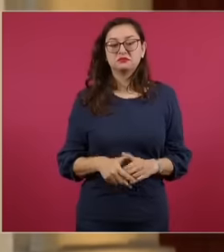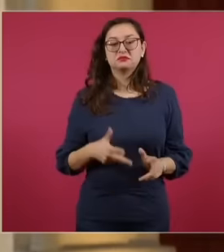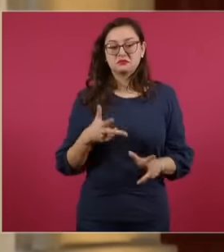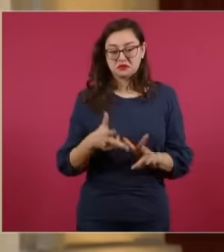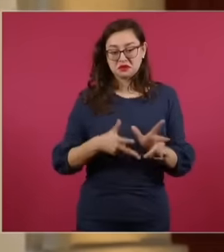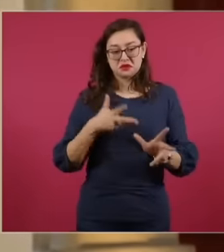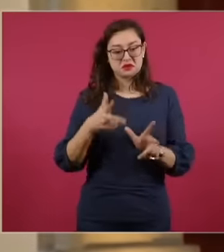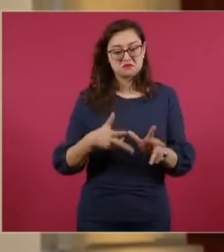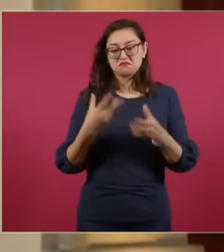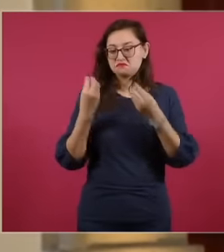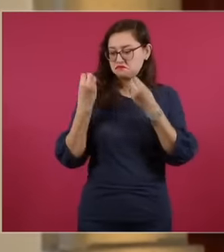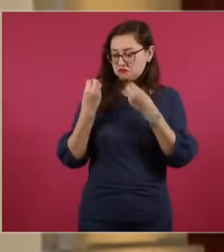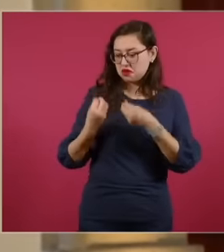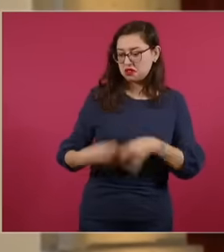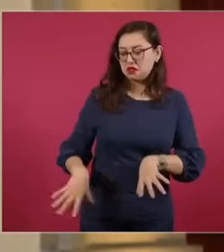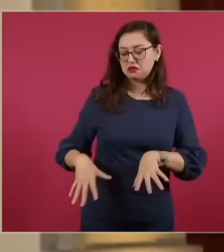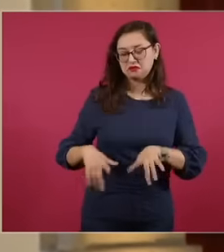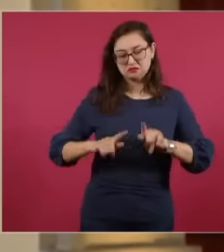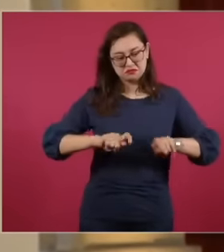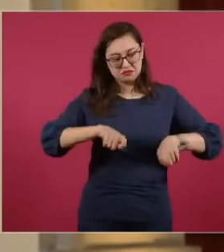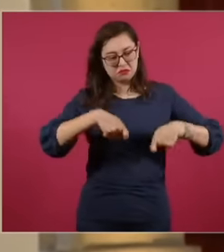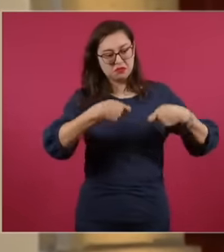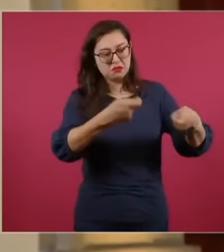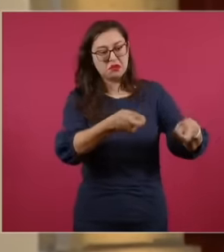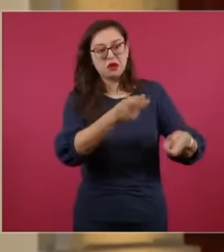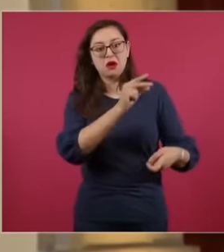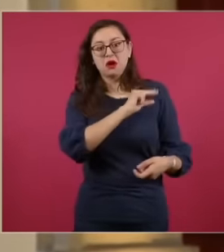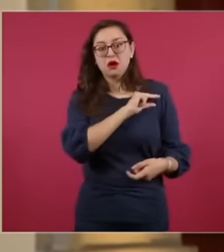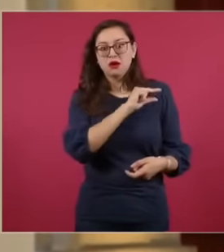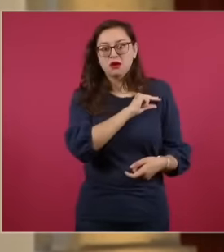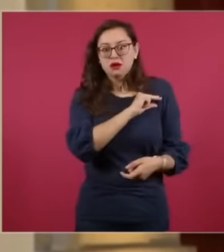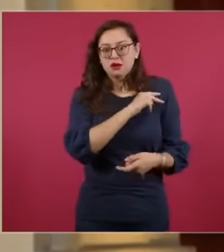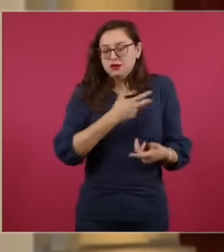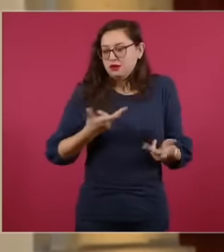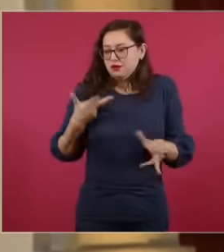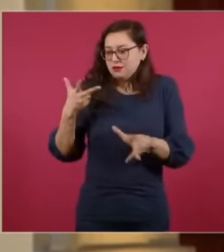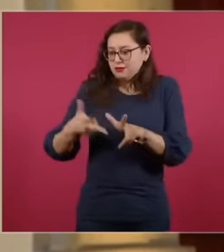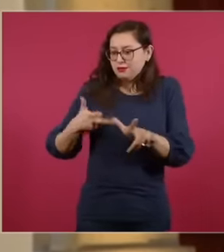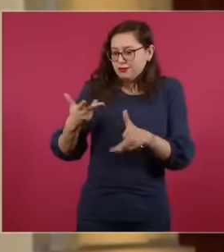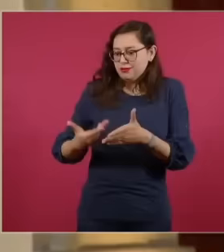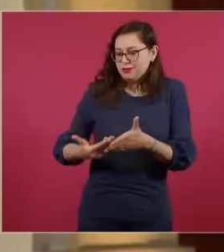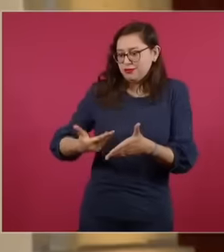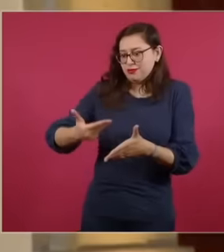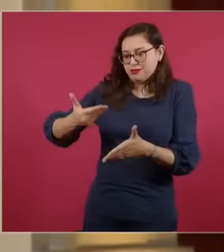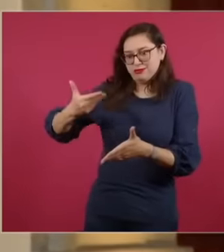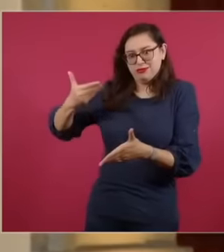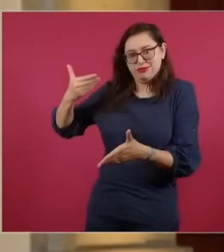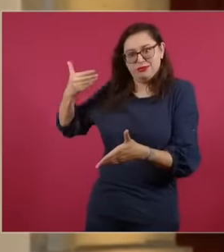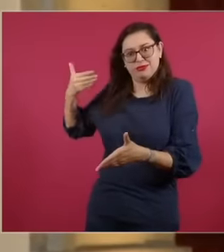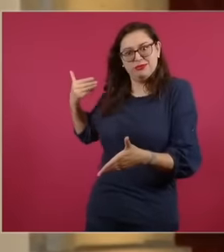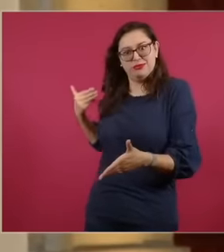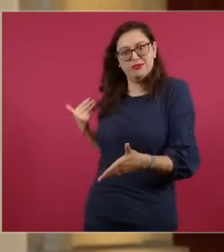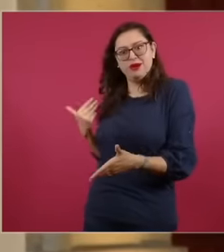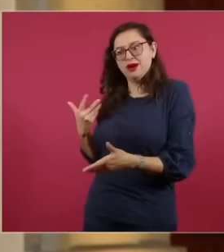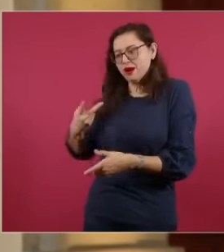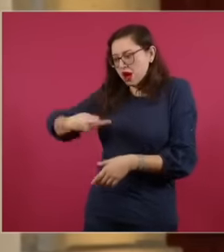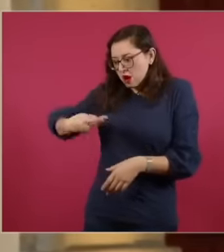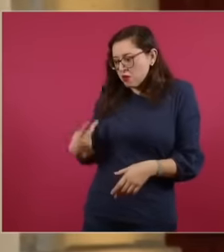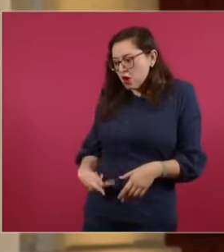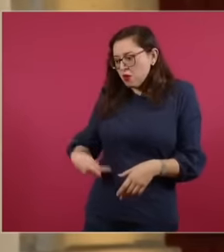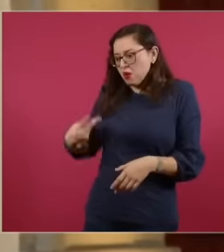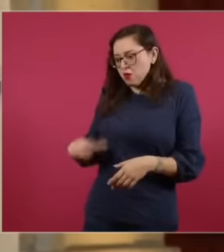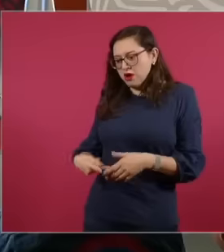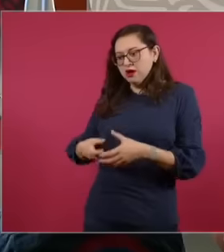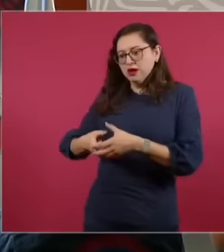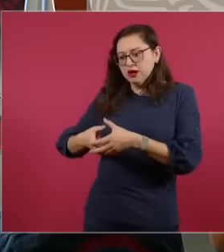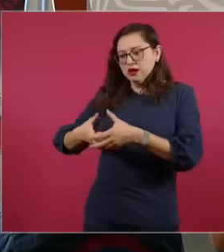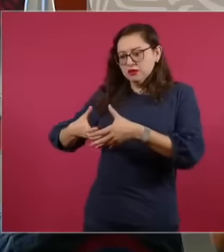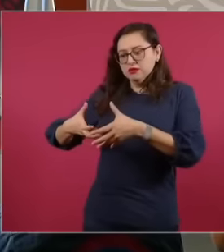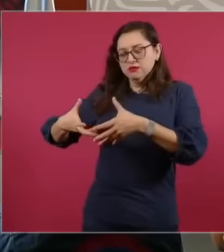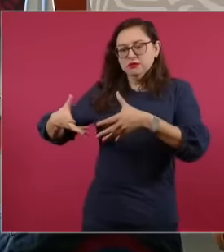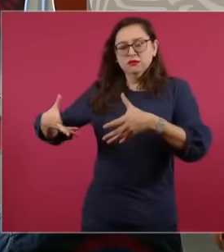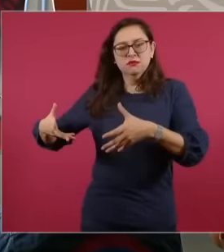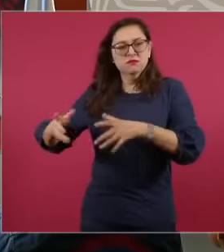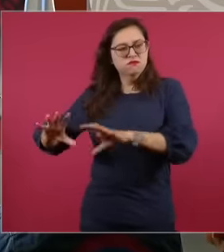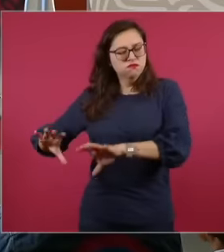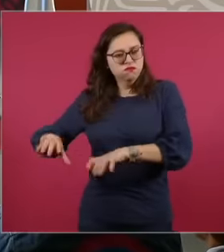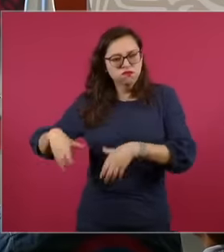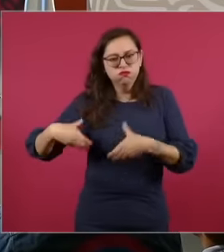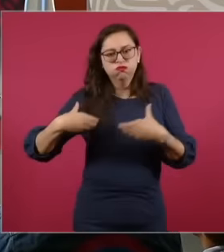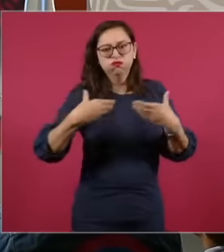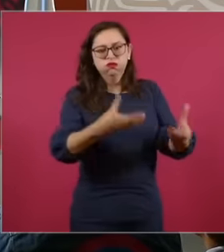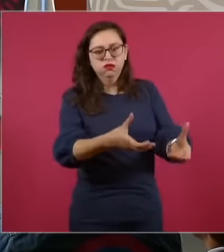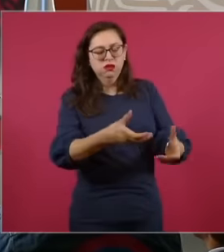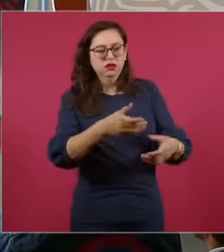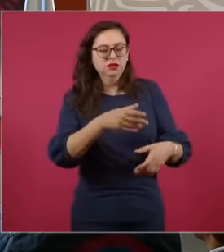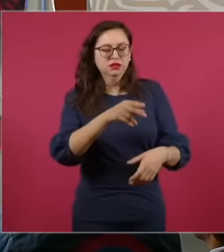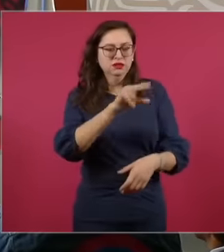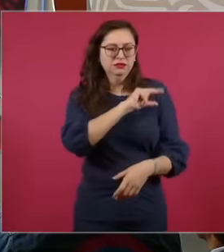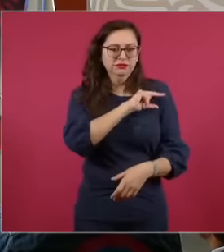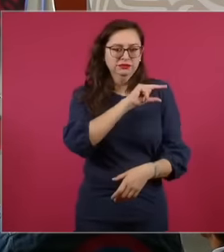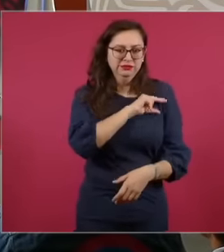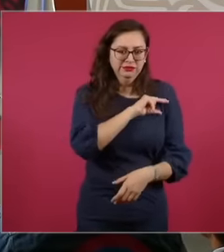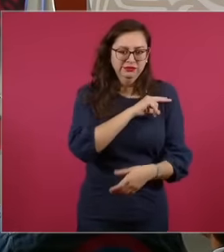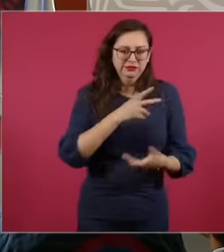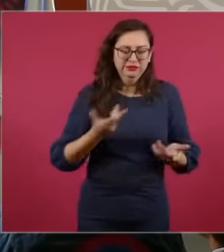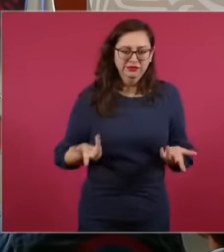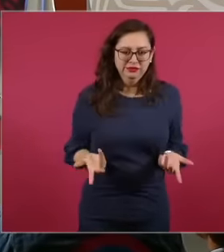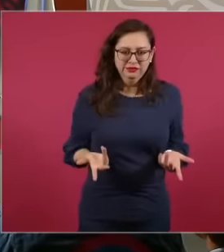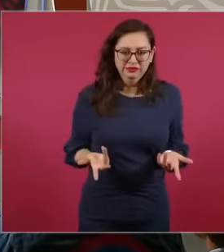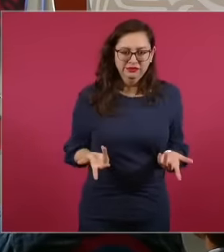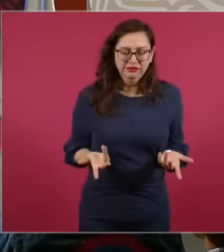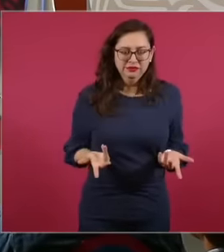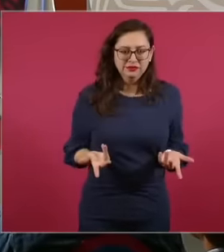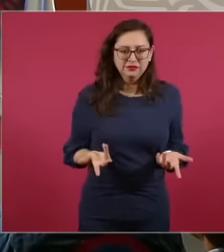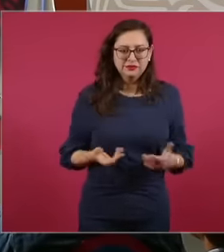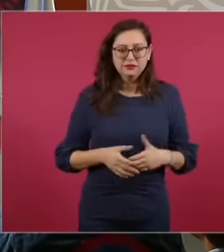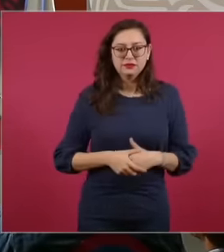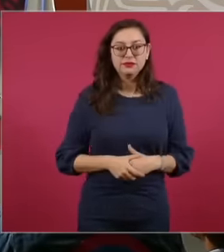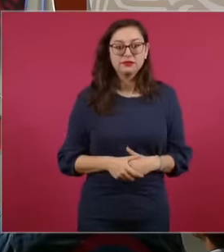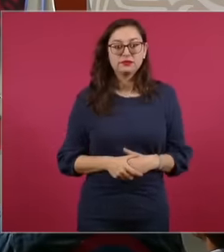that Lan century and a half that is, they ended up seeing that I can't do it